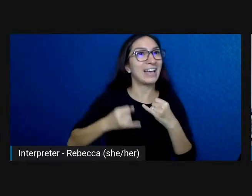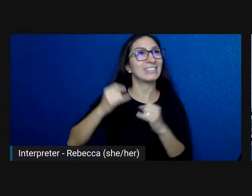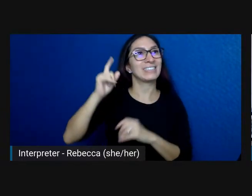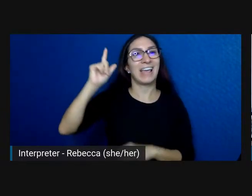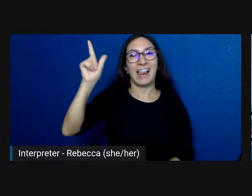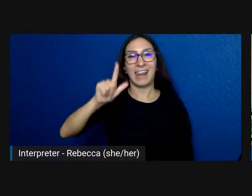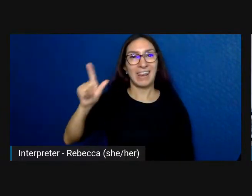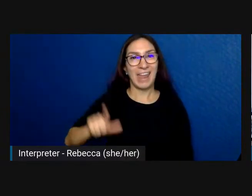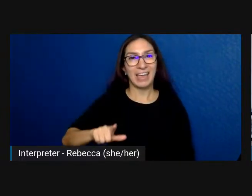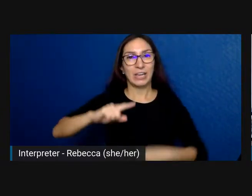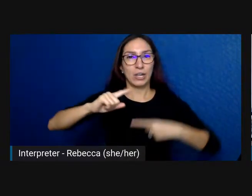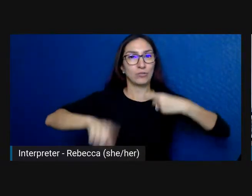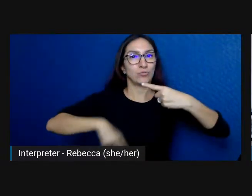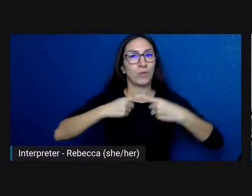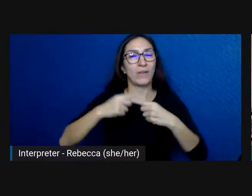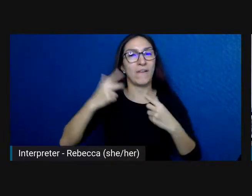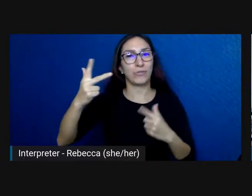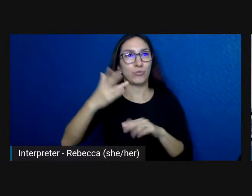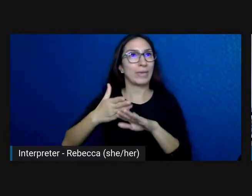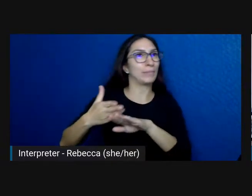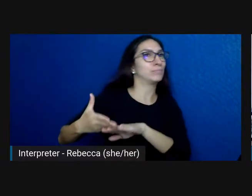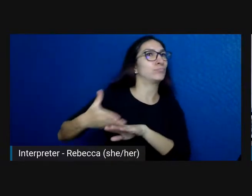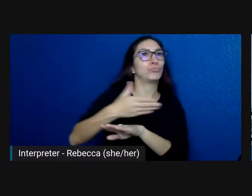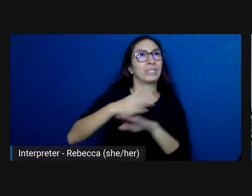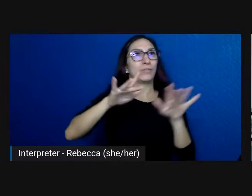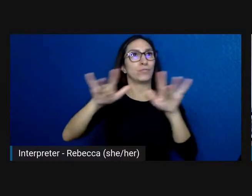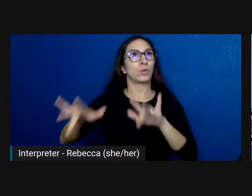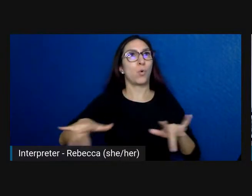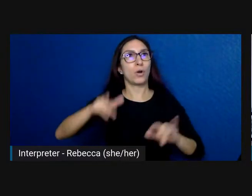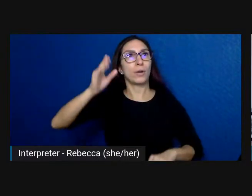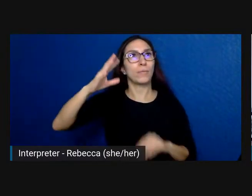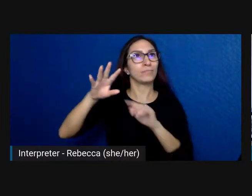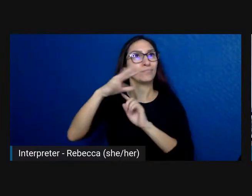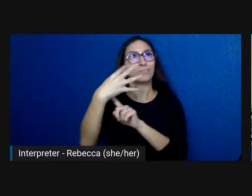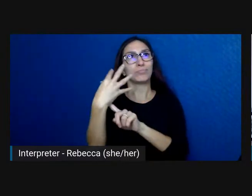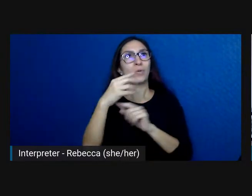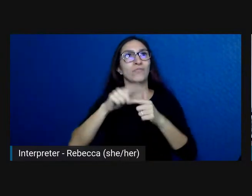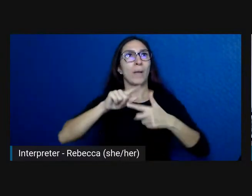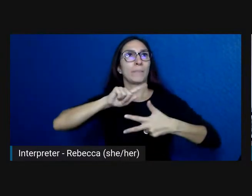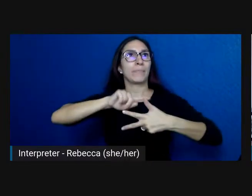And I will be your host for the final 2 rounds. We have the last Lightning Round